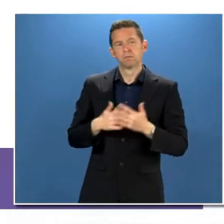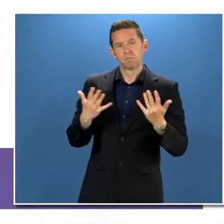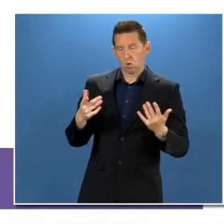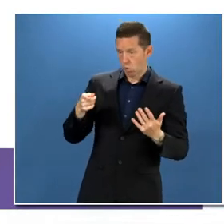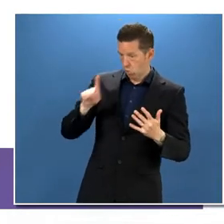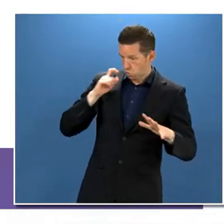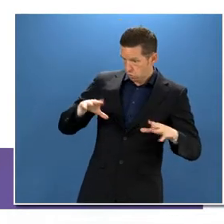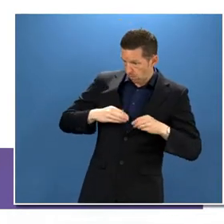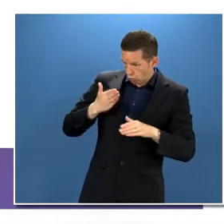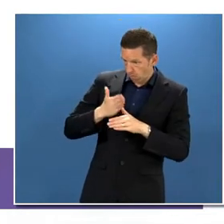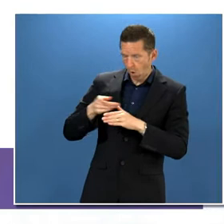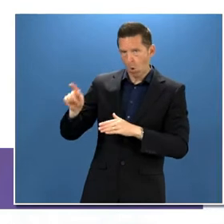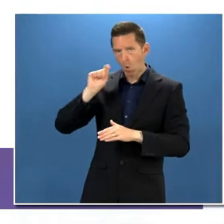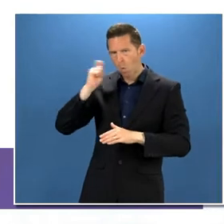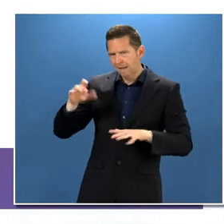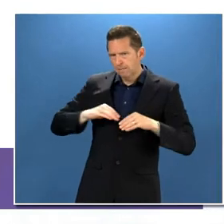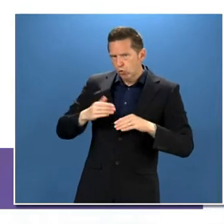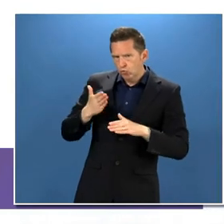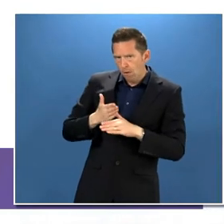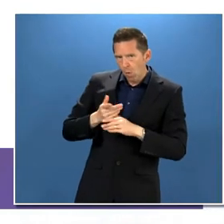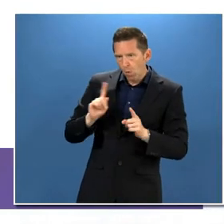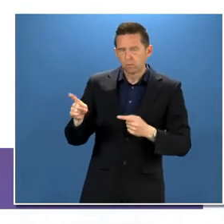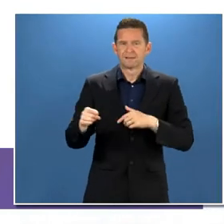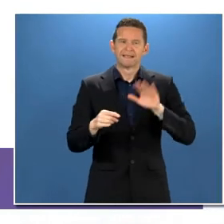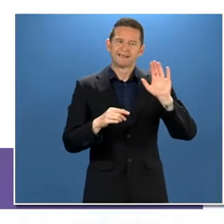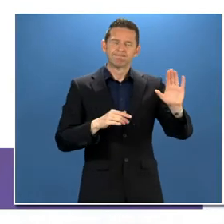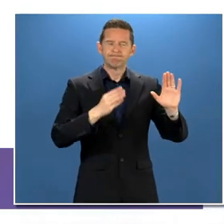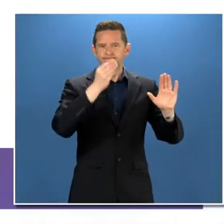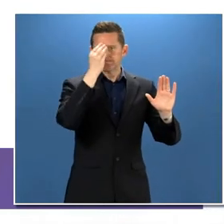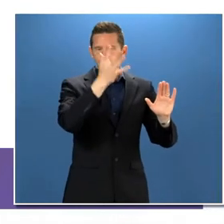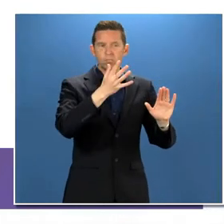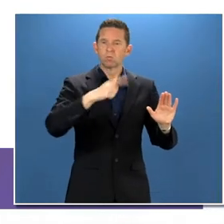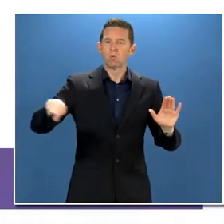And I said, "What people fail to understand is the importance